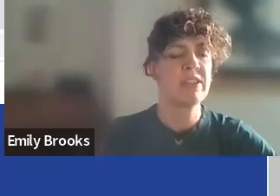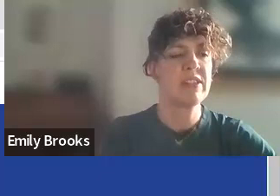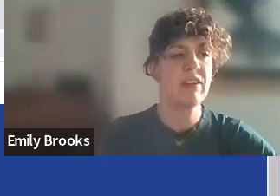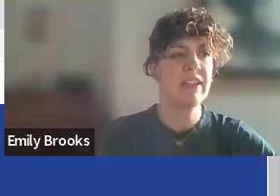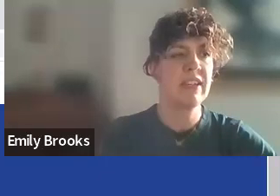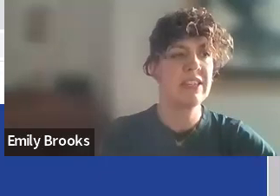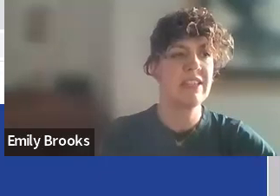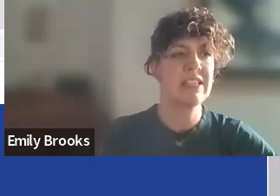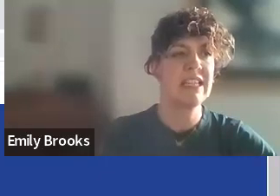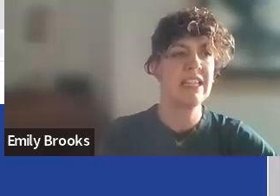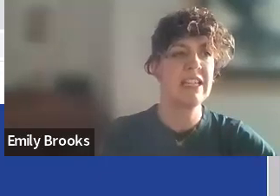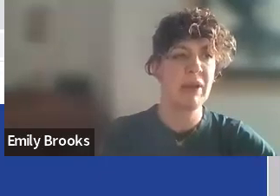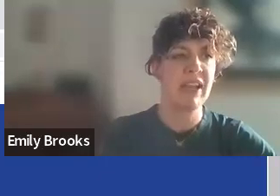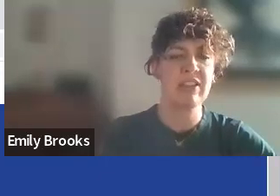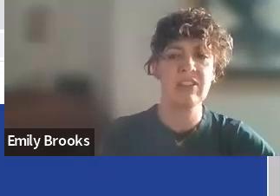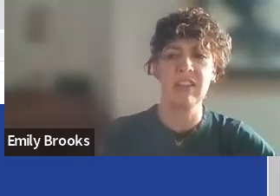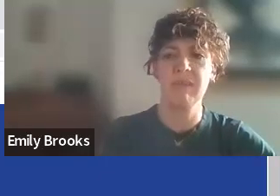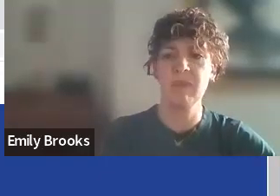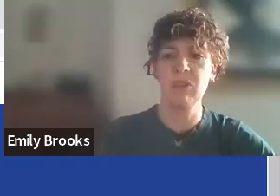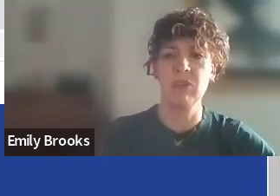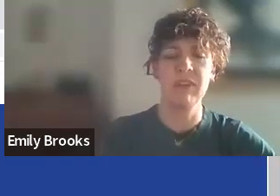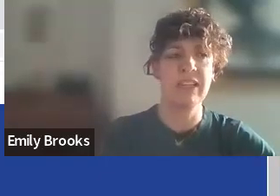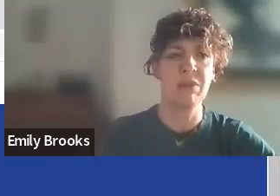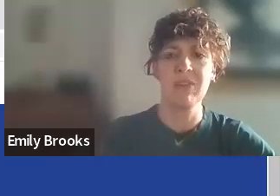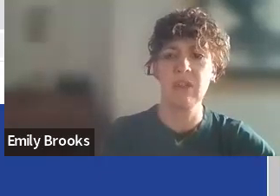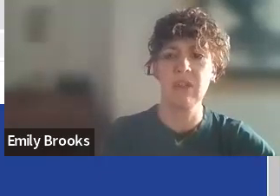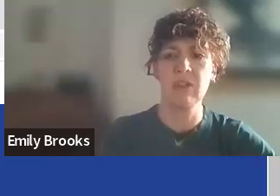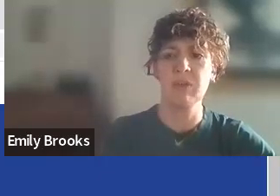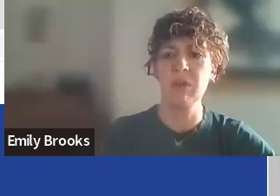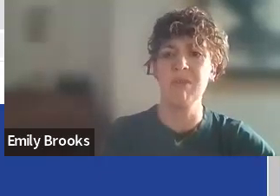But along the side here, you can see there's links back to that anatomy and physiology which can